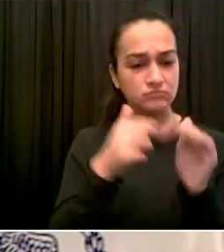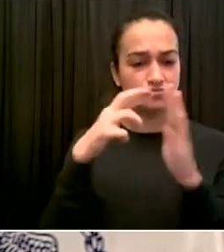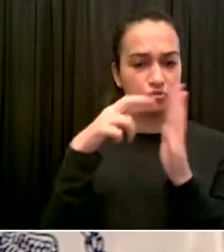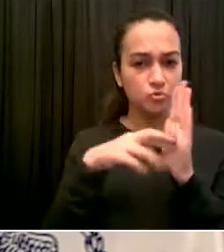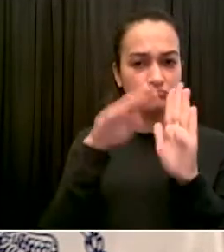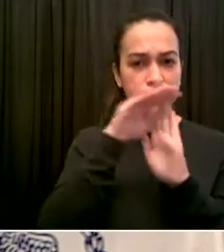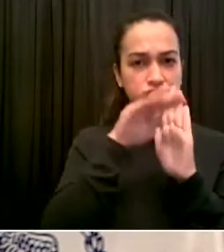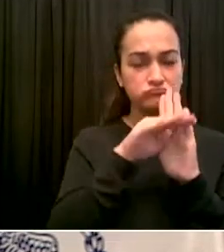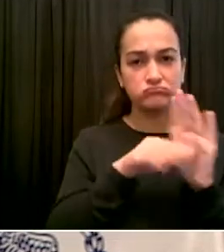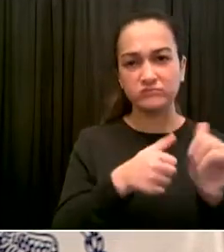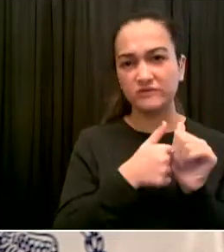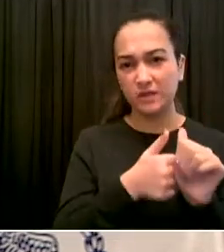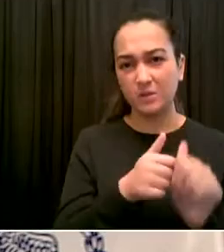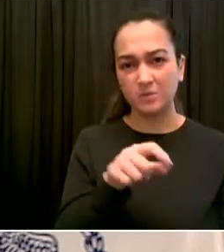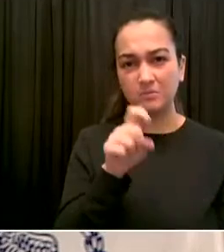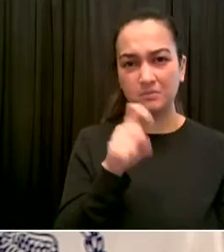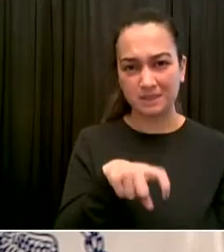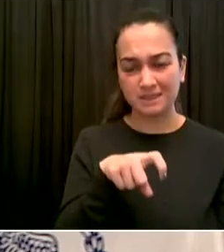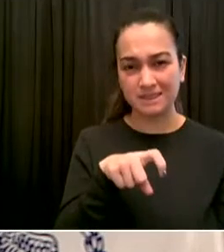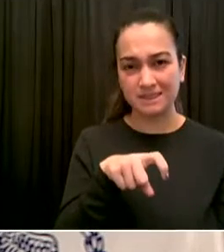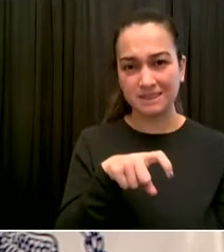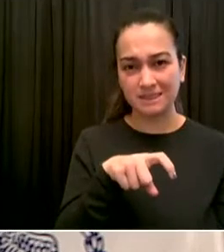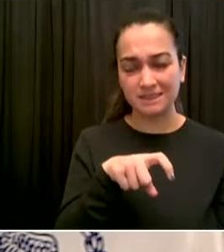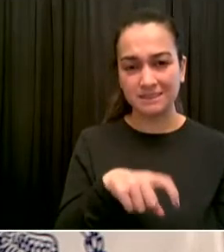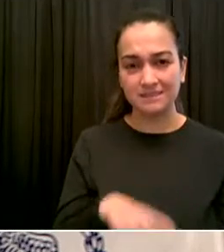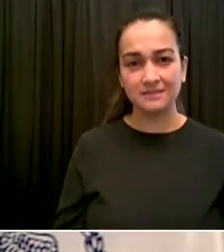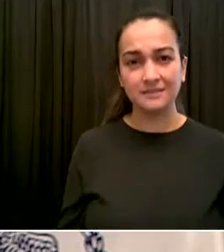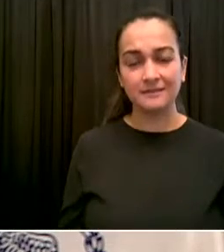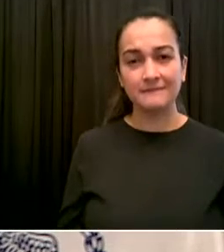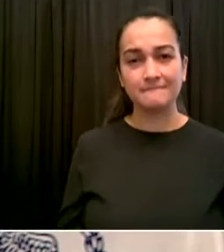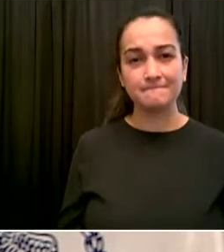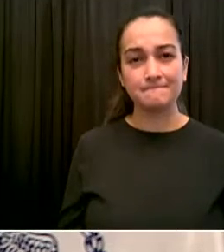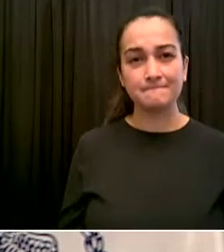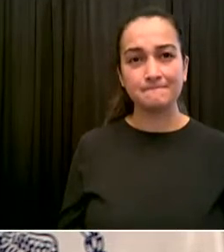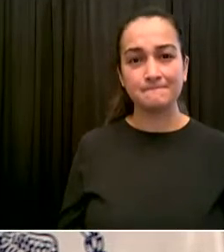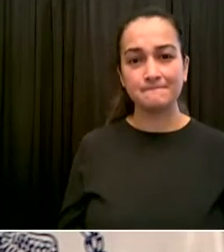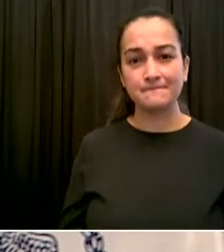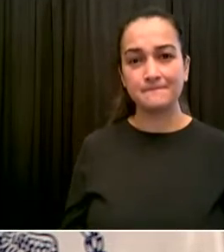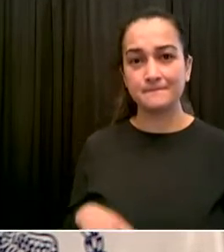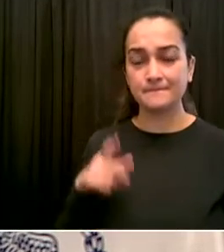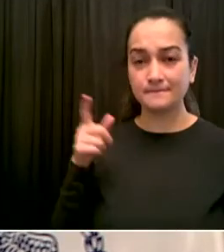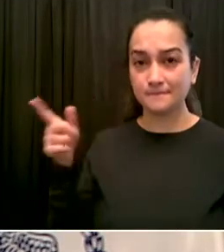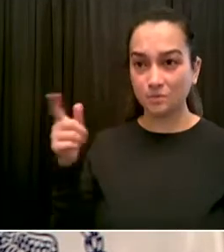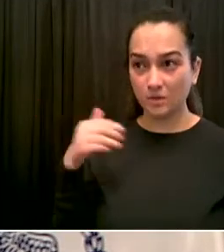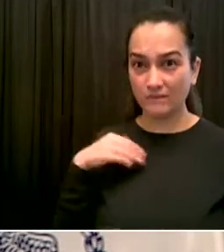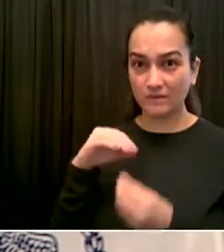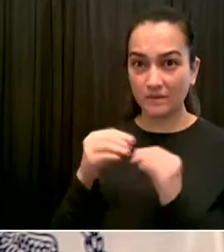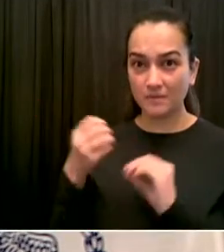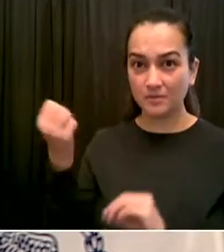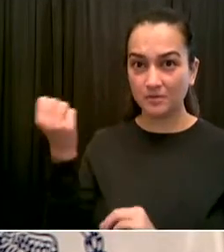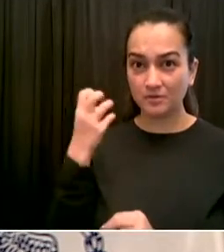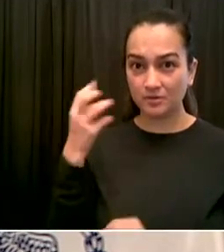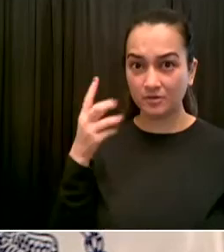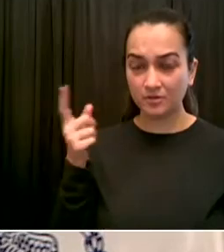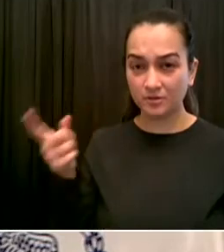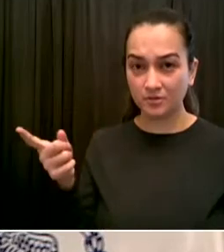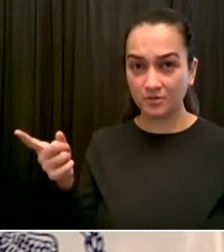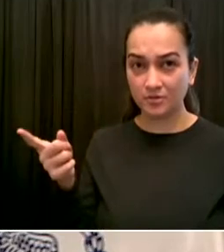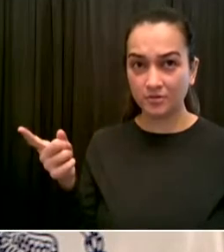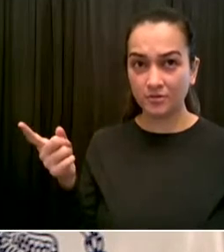WE SEE THINGS PLAY OUT.